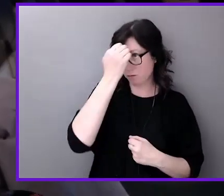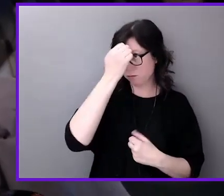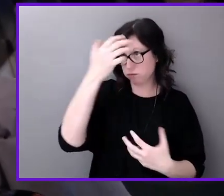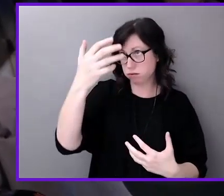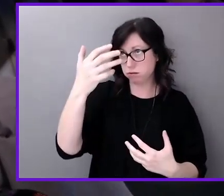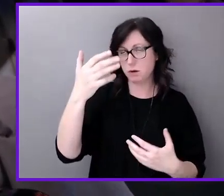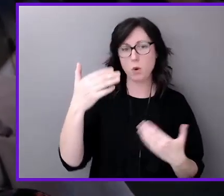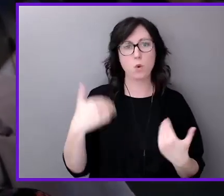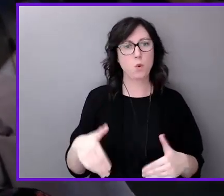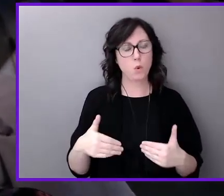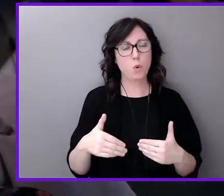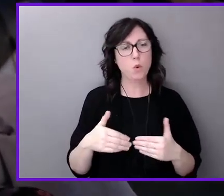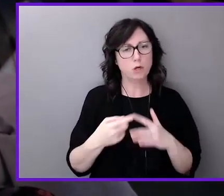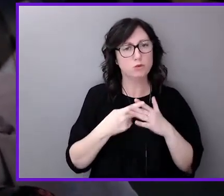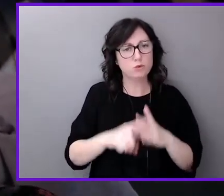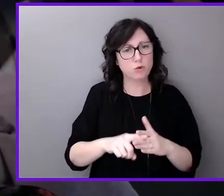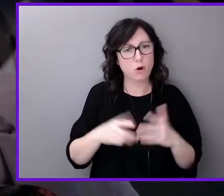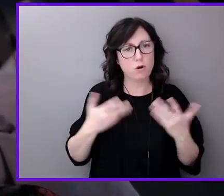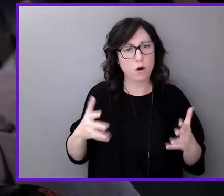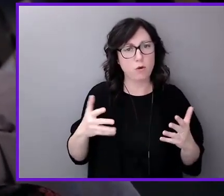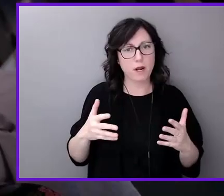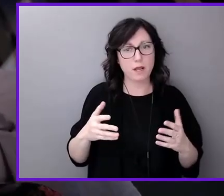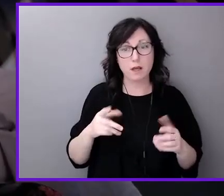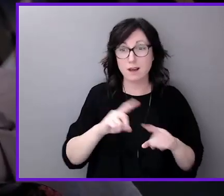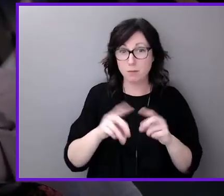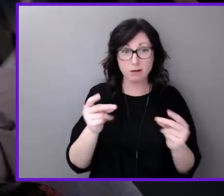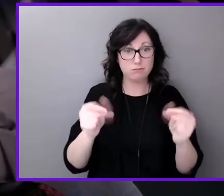It’s not something that is happening overnight, far from it.